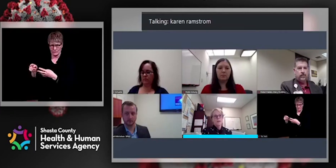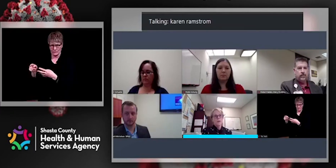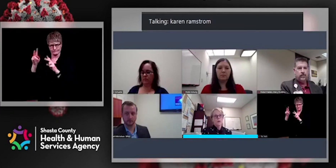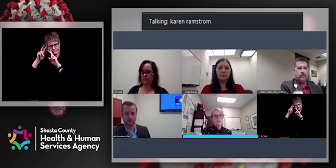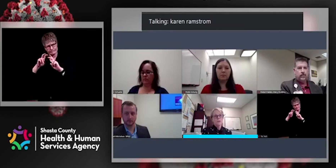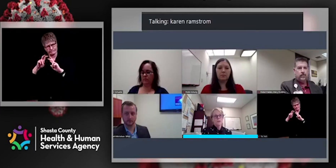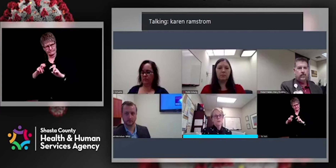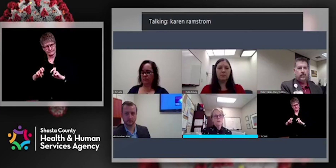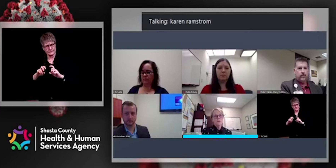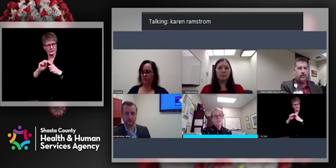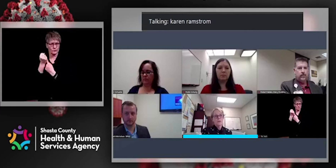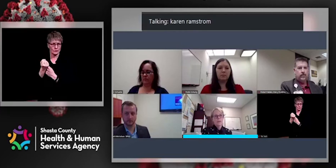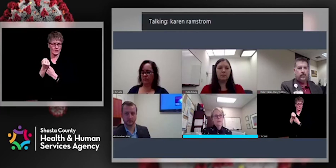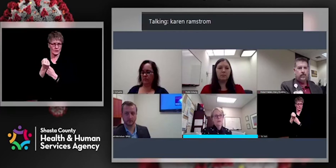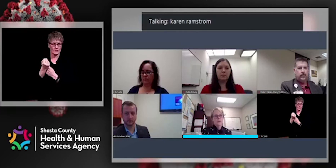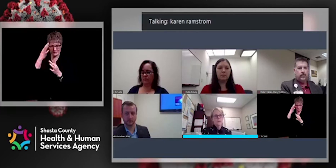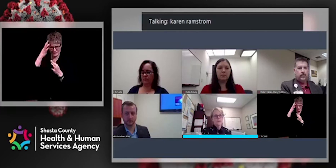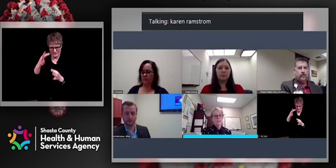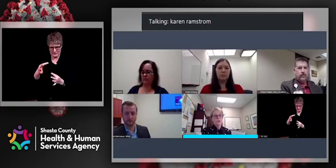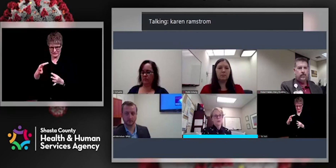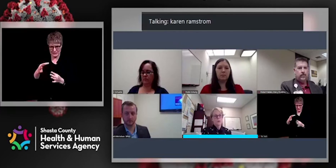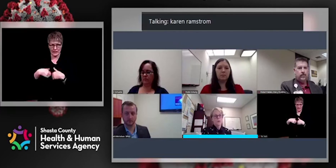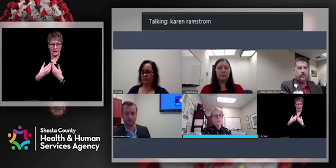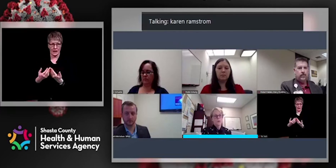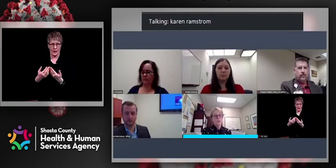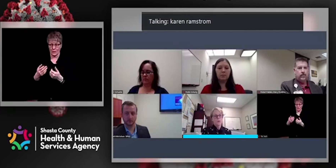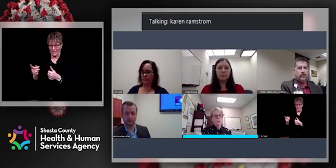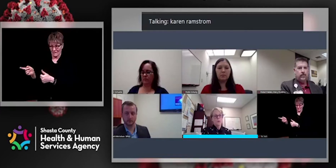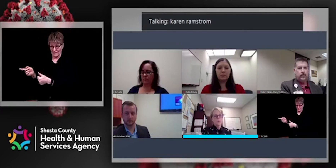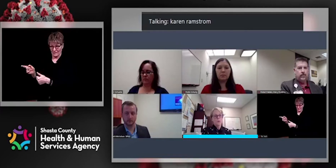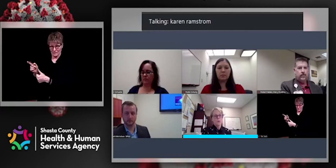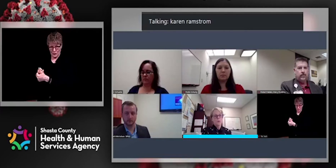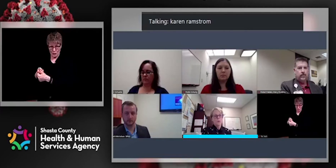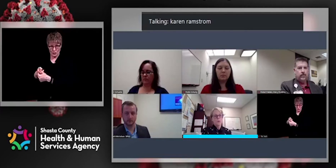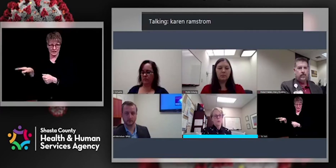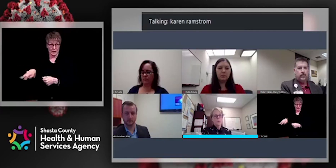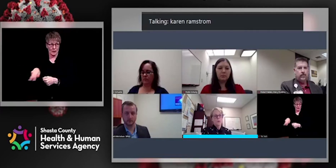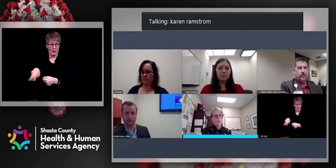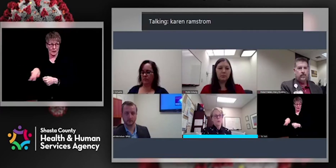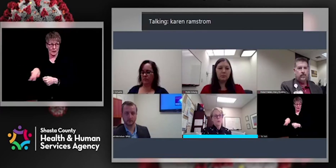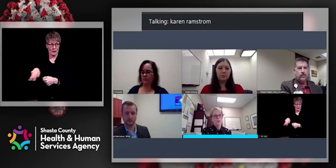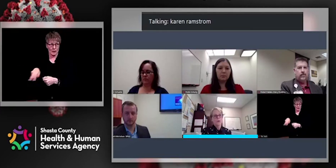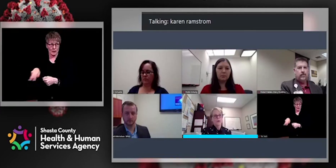informed by national frameworks as well. They've determined two priority populations to start with,